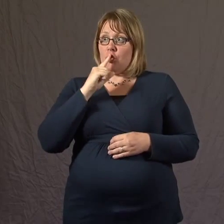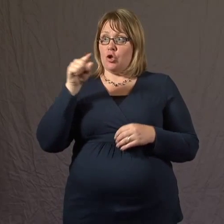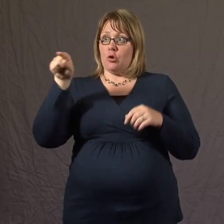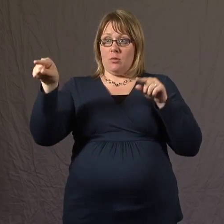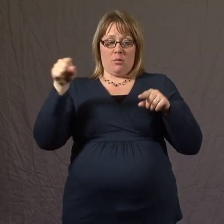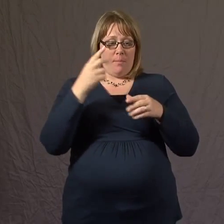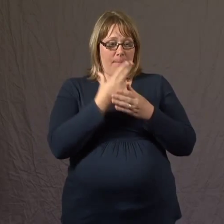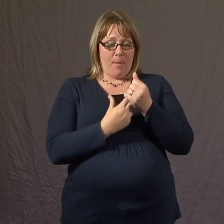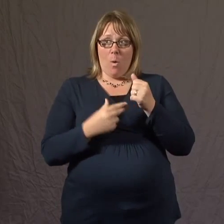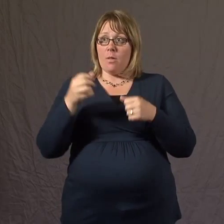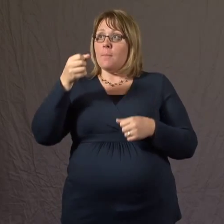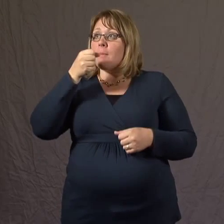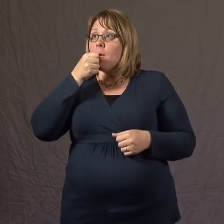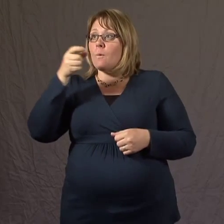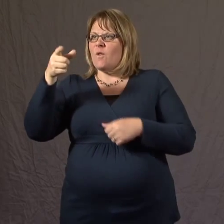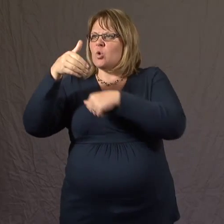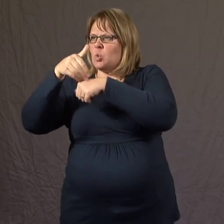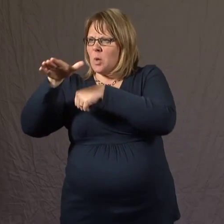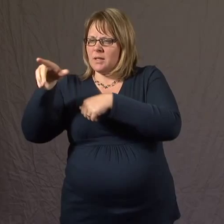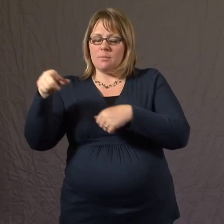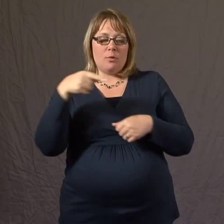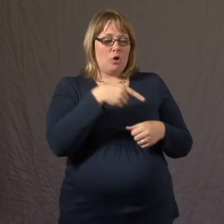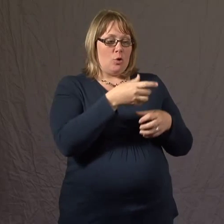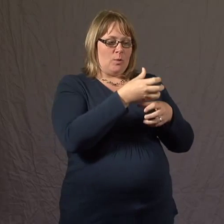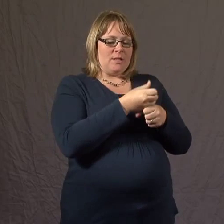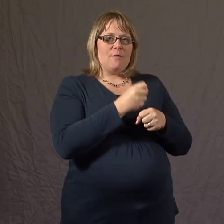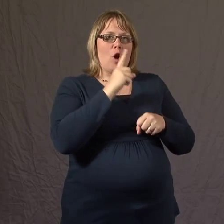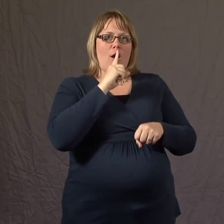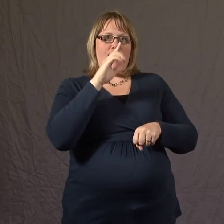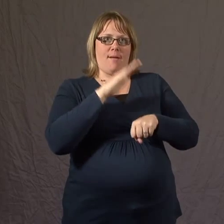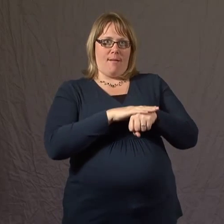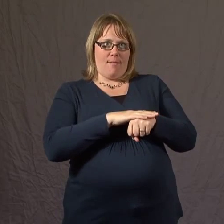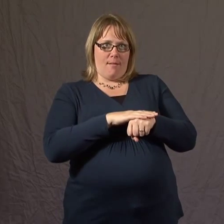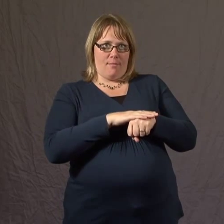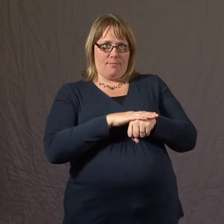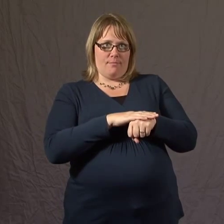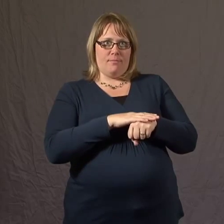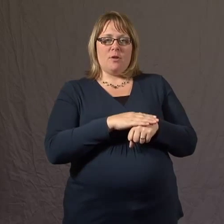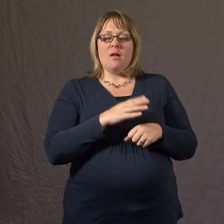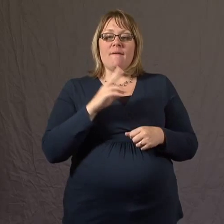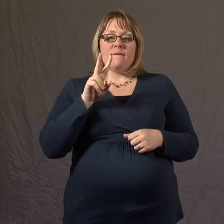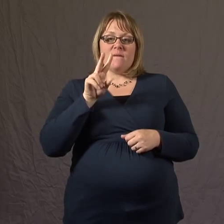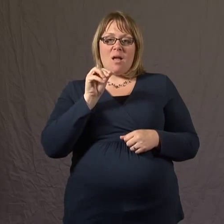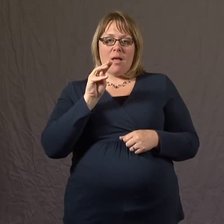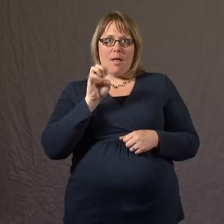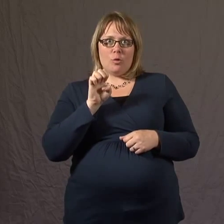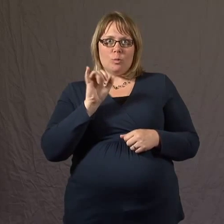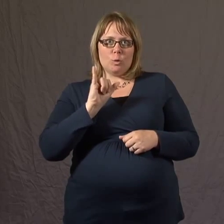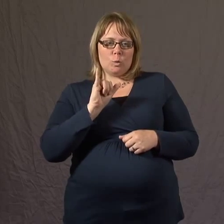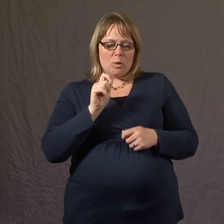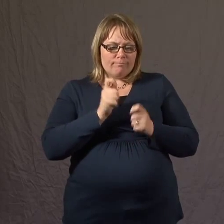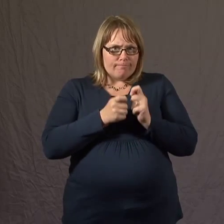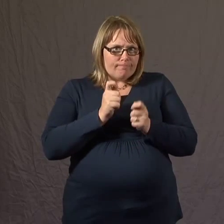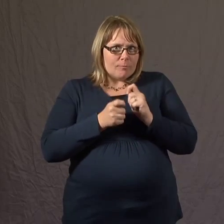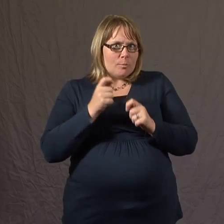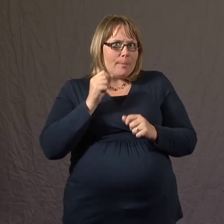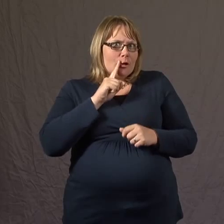person. Make sure that both components are turned on. Do check the volume as well to